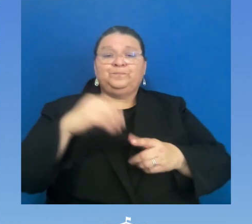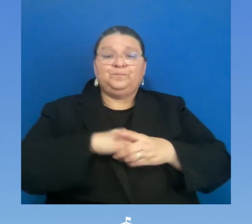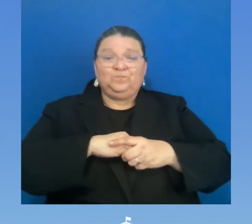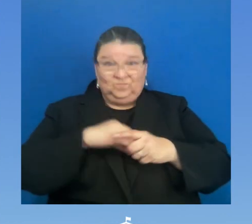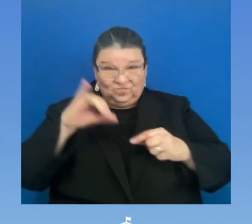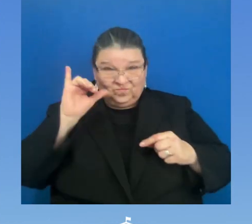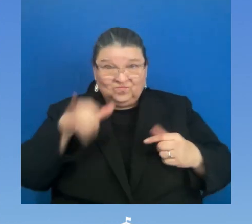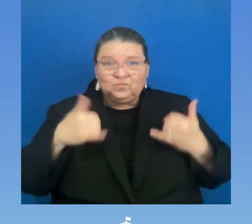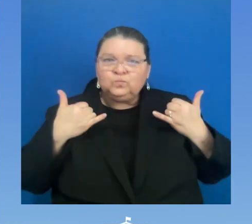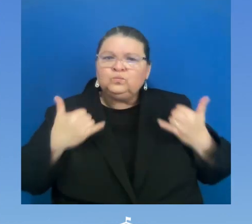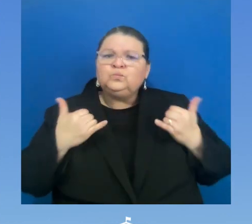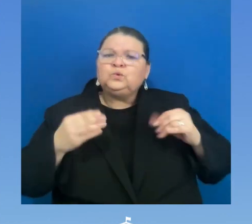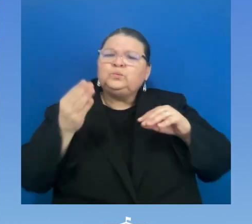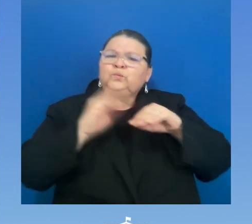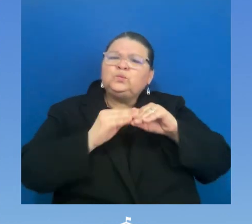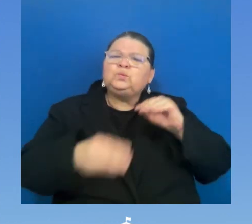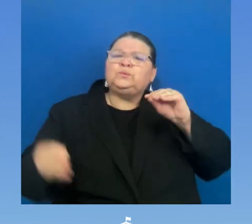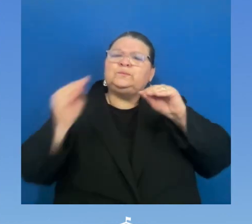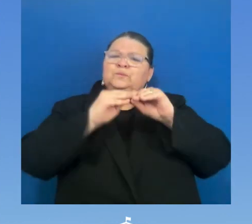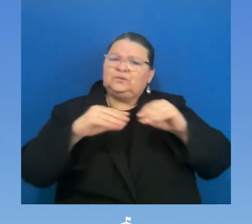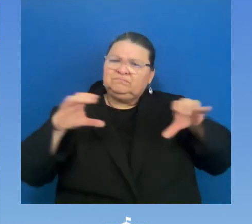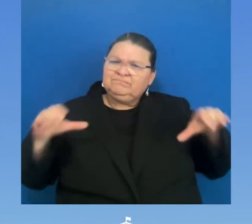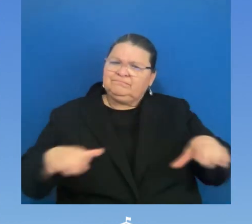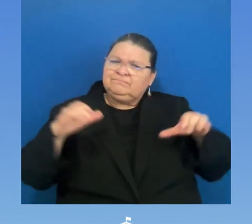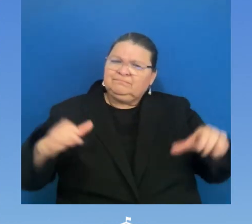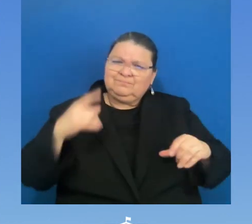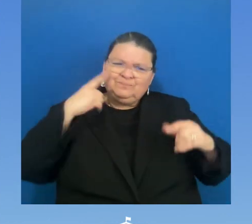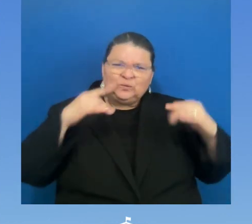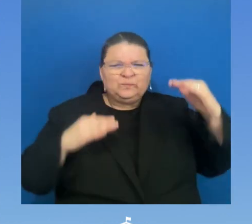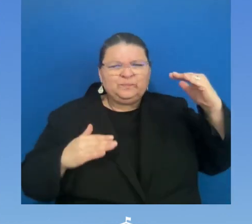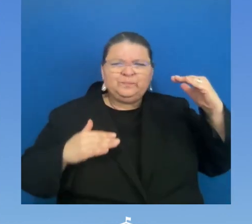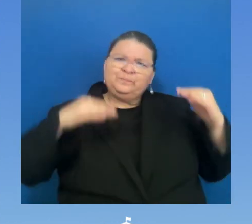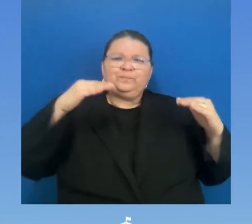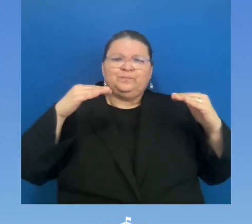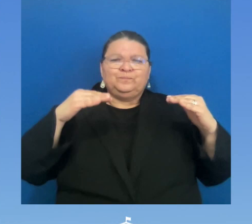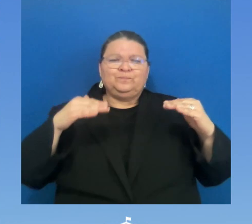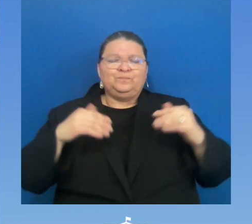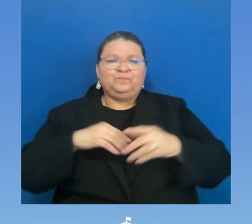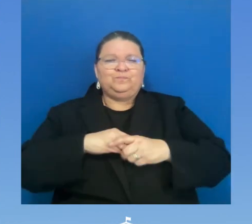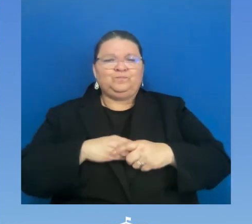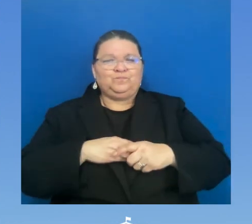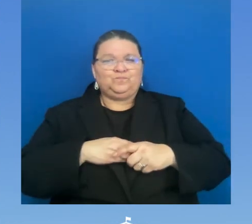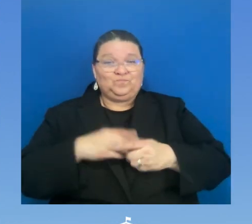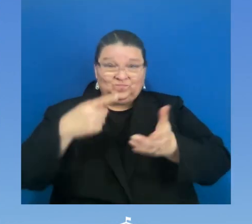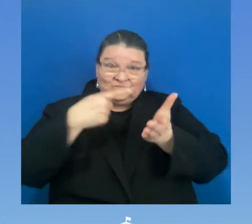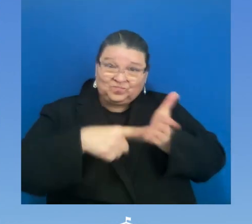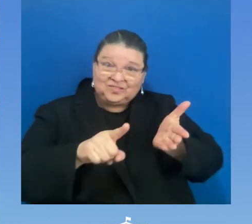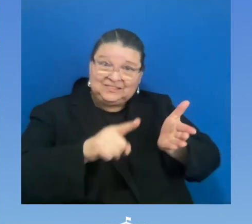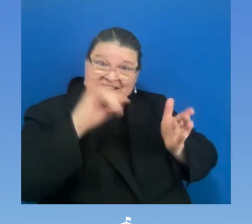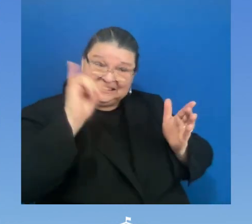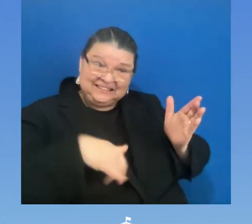One factor that contributes to pay inequity is the common practice of requiring job applicants